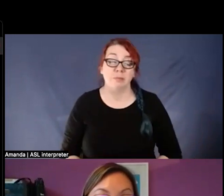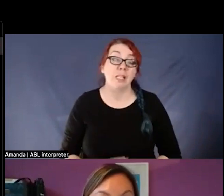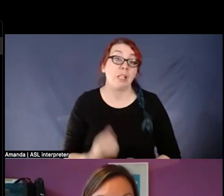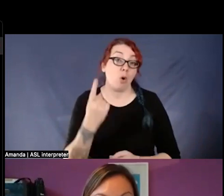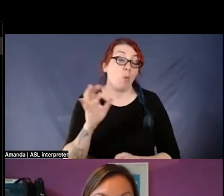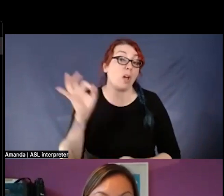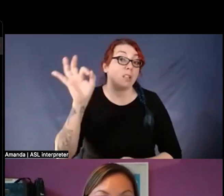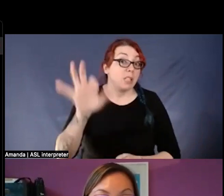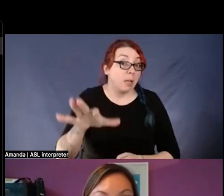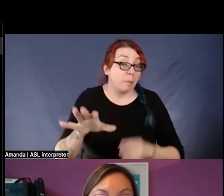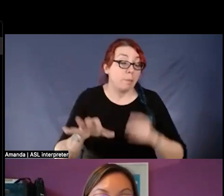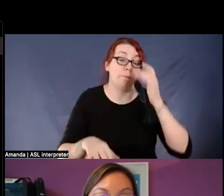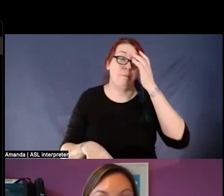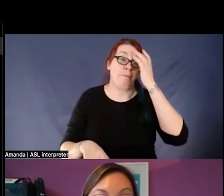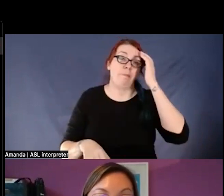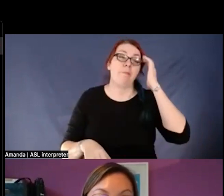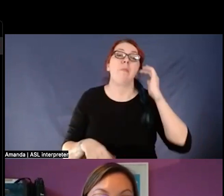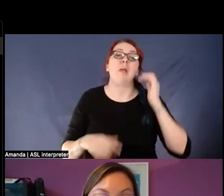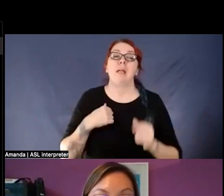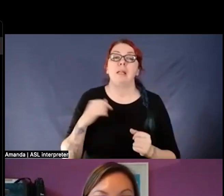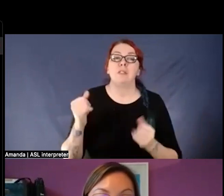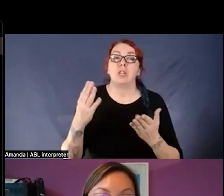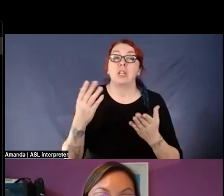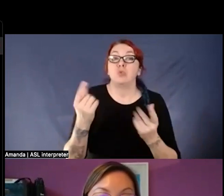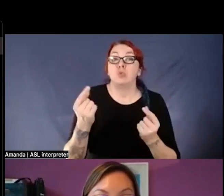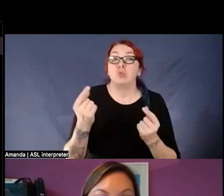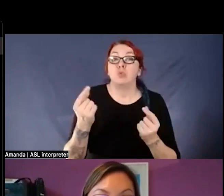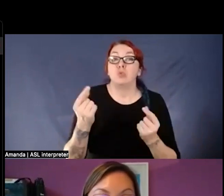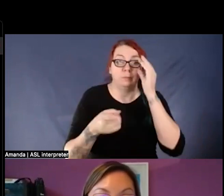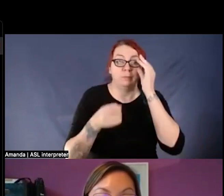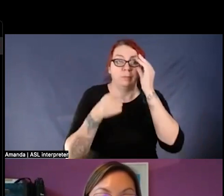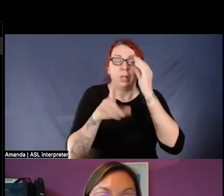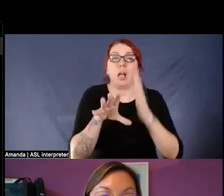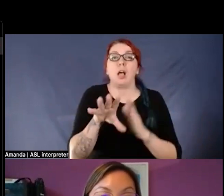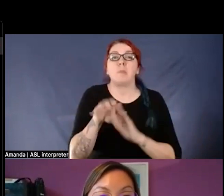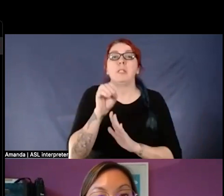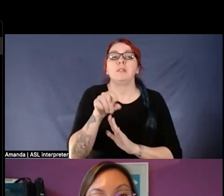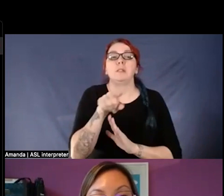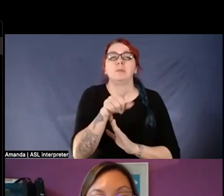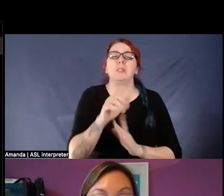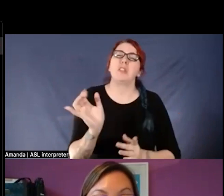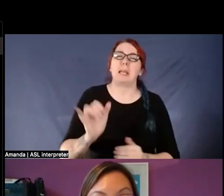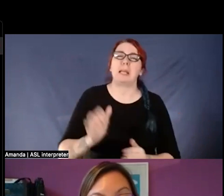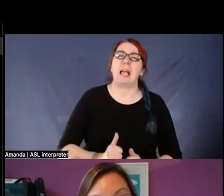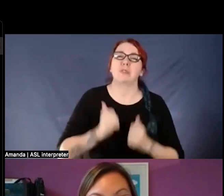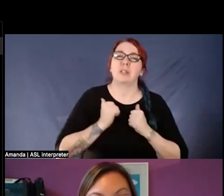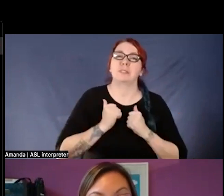quickly by copying the path that leads to the document and then pasting it into your checklist.